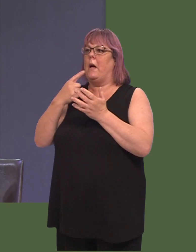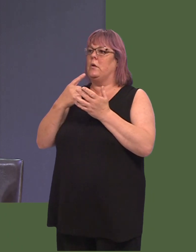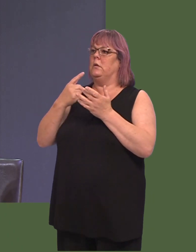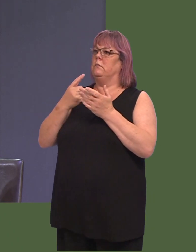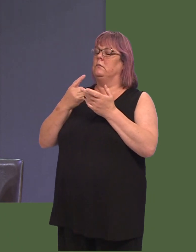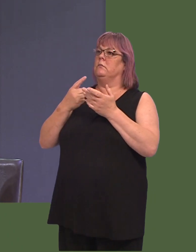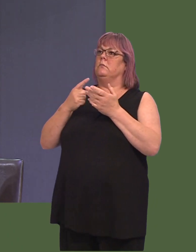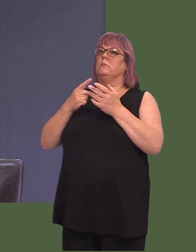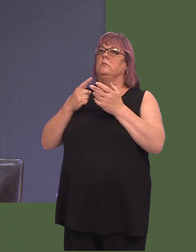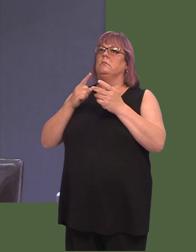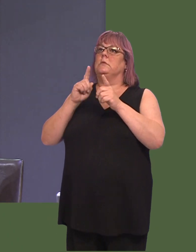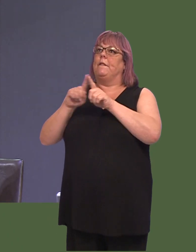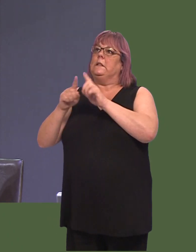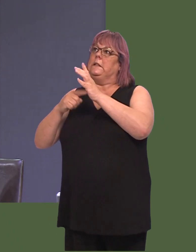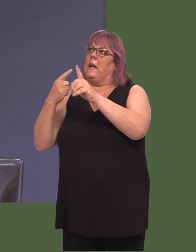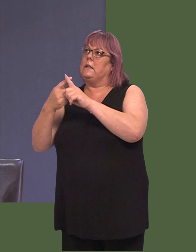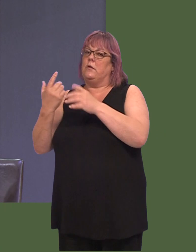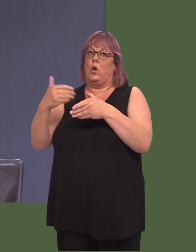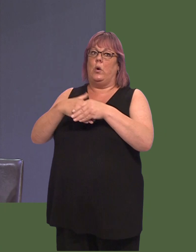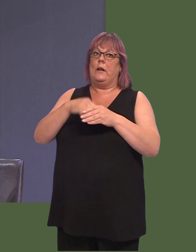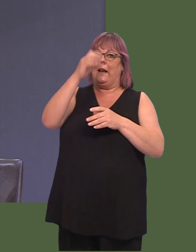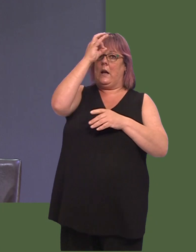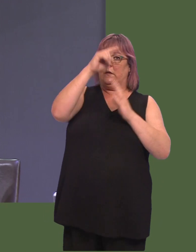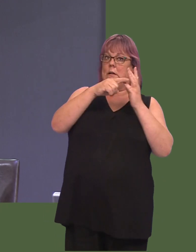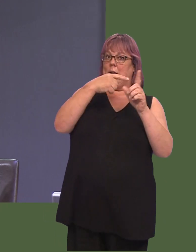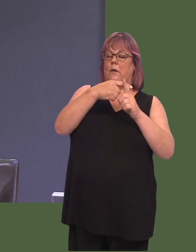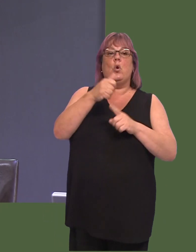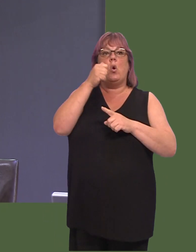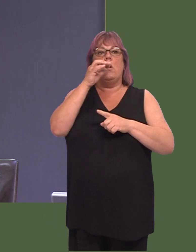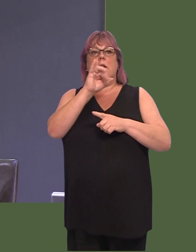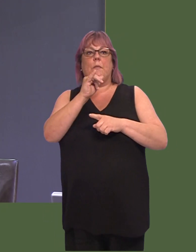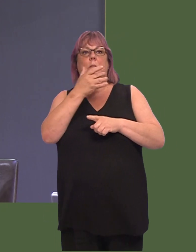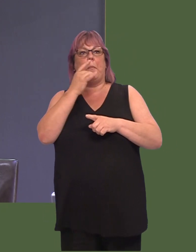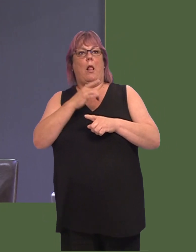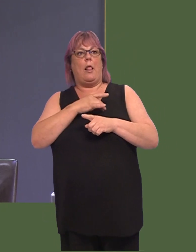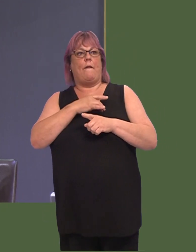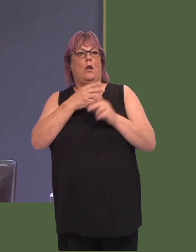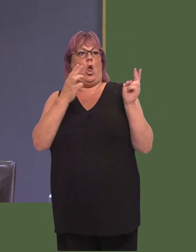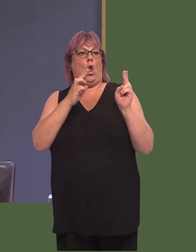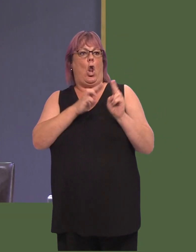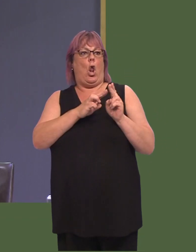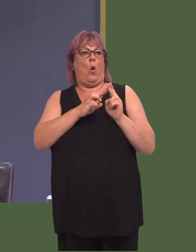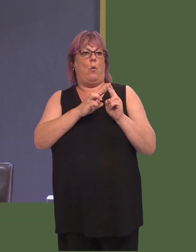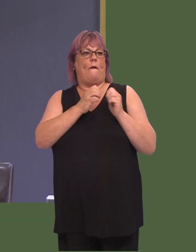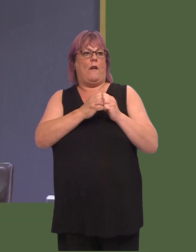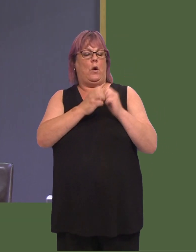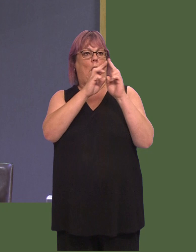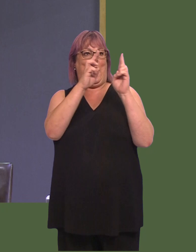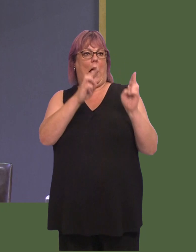for regressive taxes, particularly council tax. And, as we know, people living in the lowest valued properties pay nearly 5 per cent of